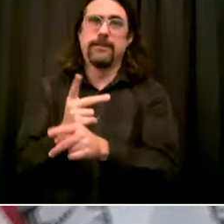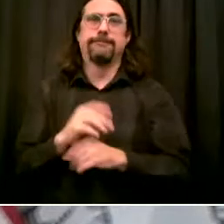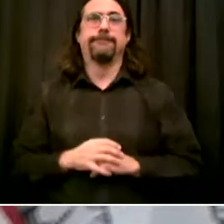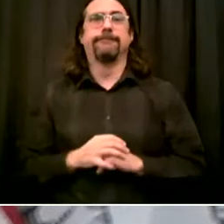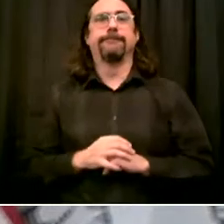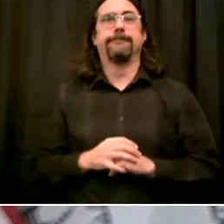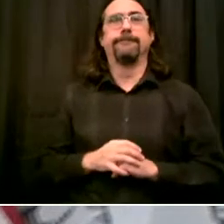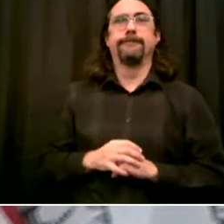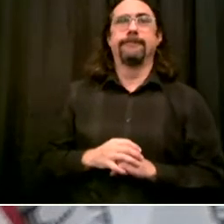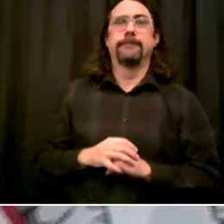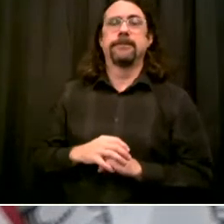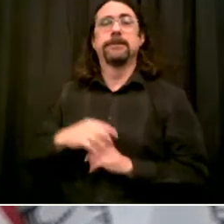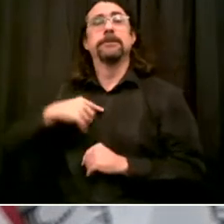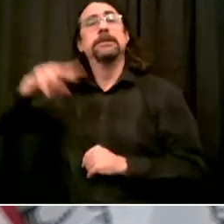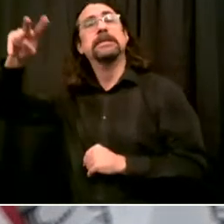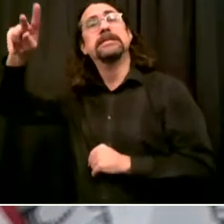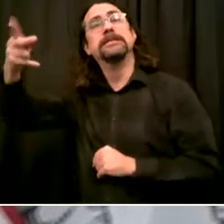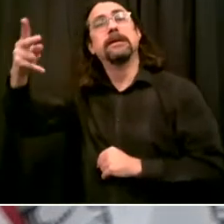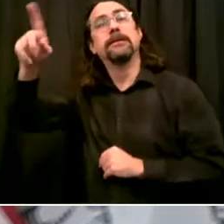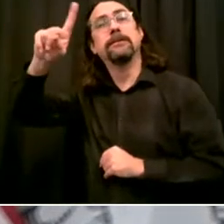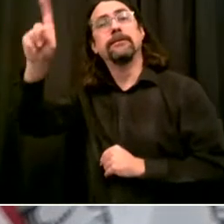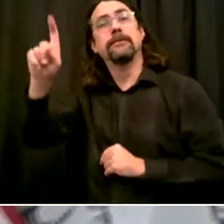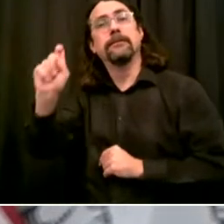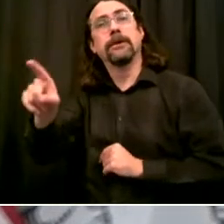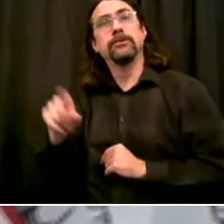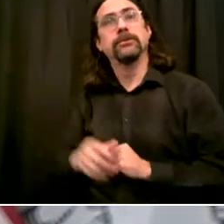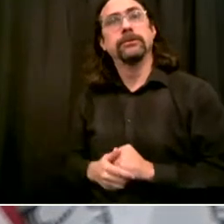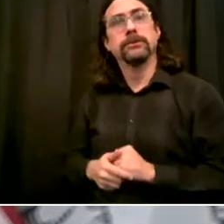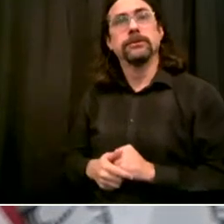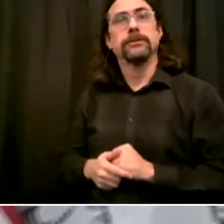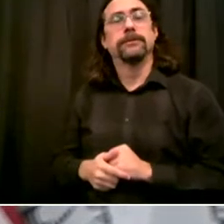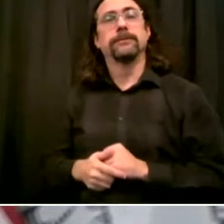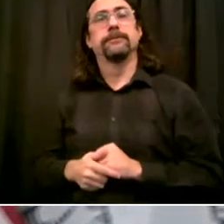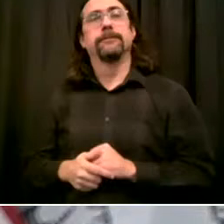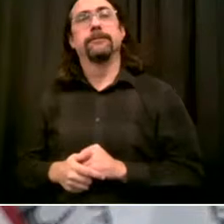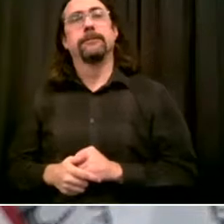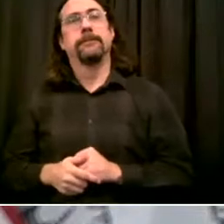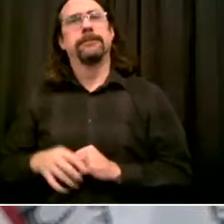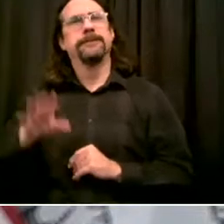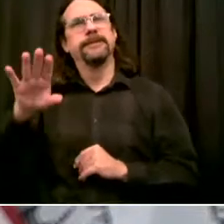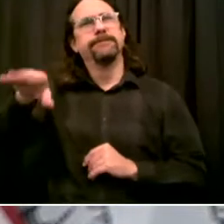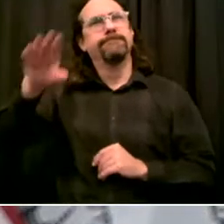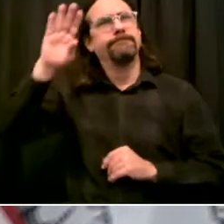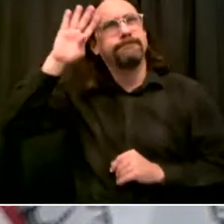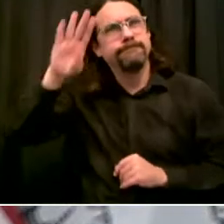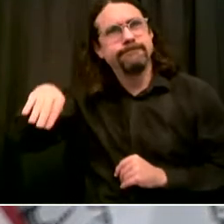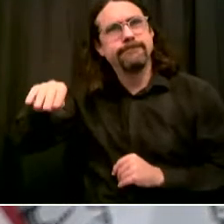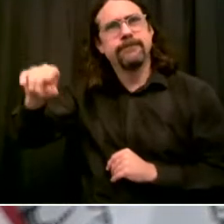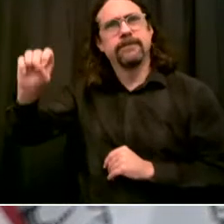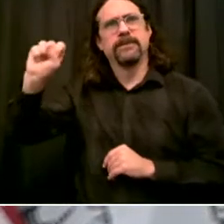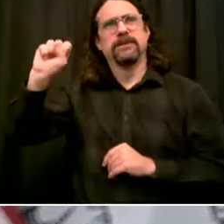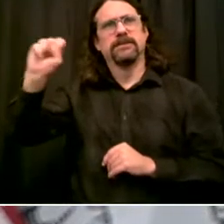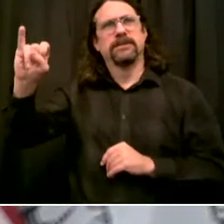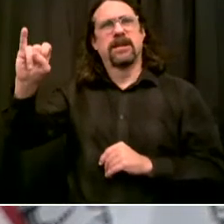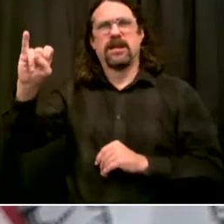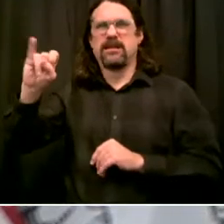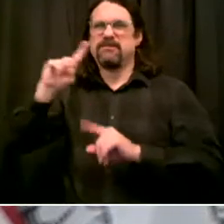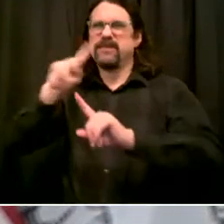I THINK THIS IS FOR THE TEST AND TRACE CORE. OBVIOUSLY STATEN ISLAND IS A DIFFERENT